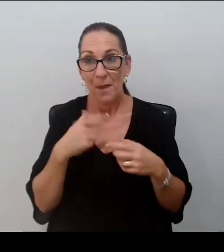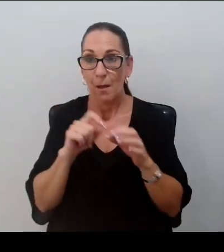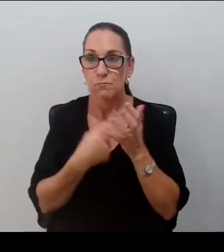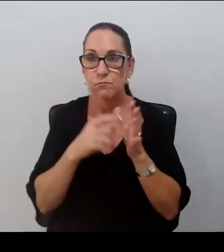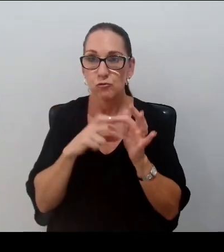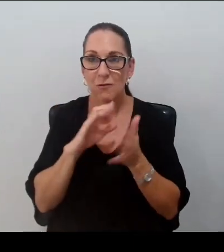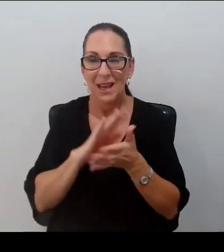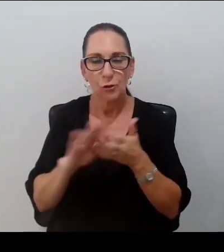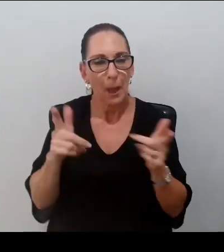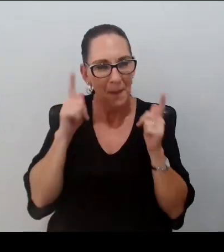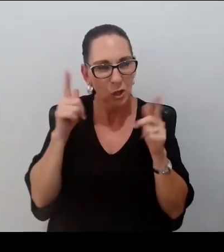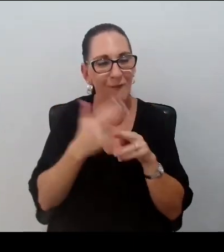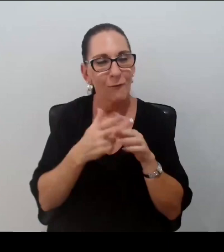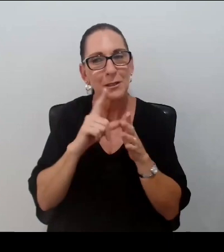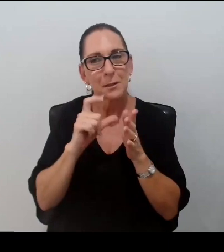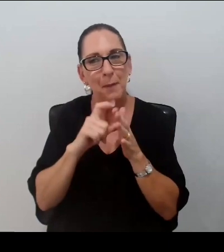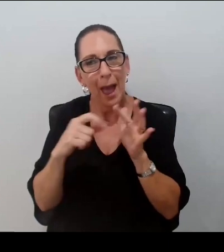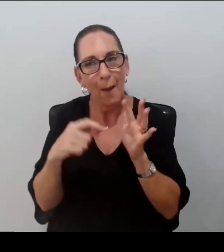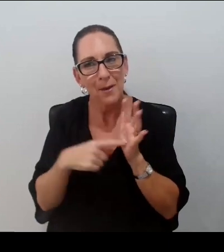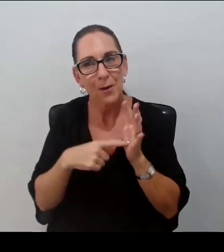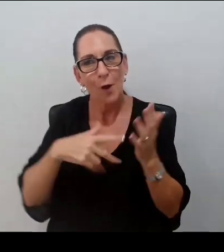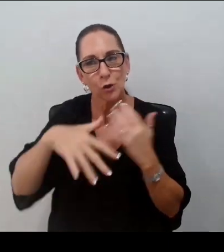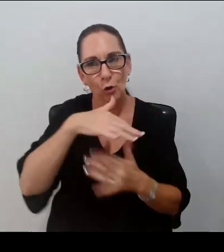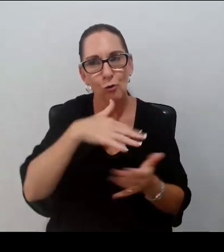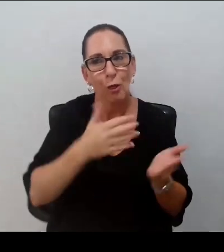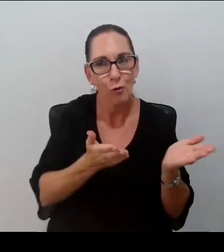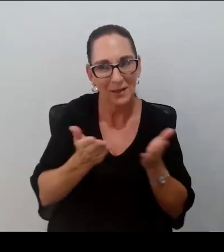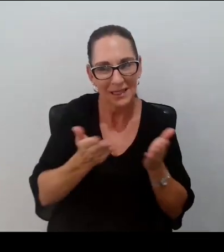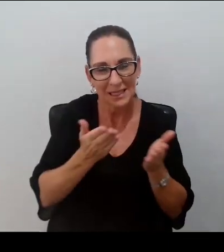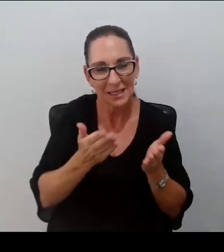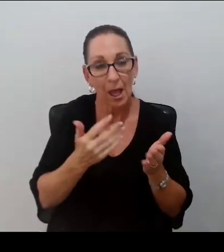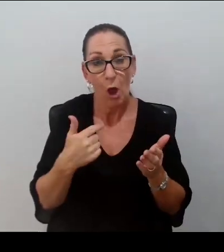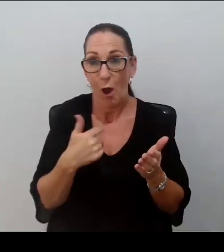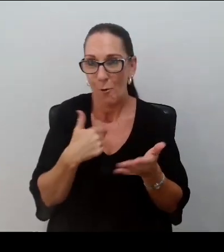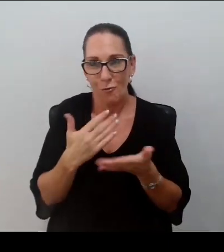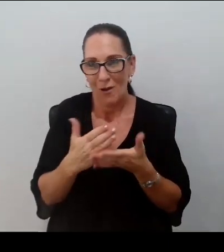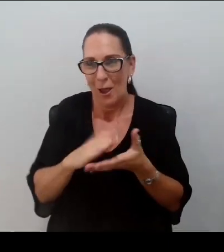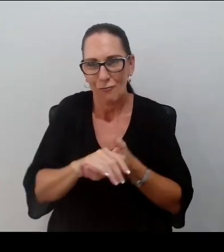Department of Social Services, and I’m grateful for the opportunity to join my